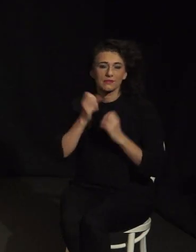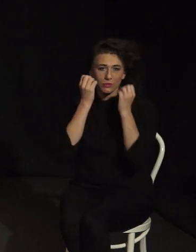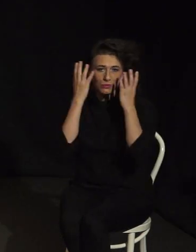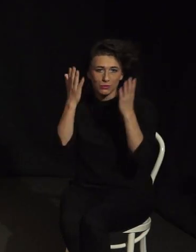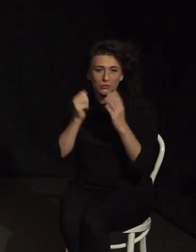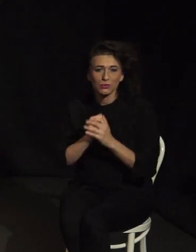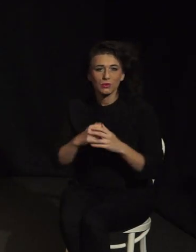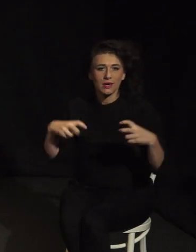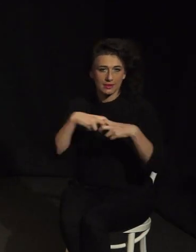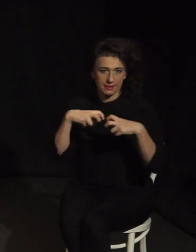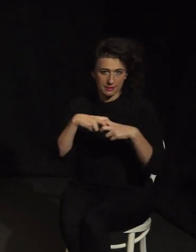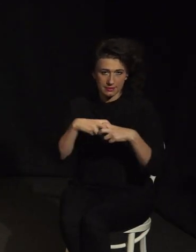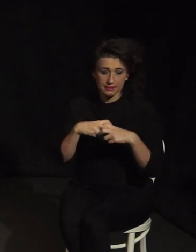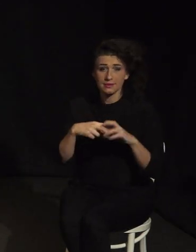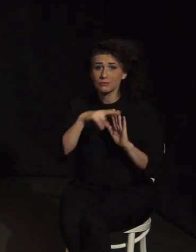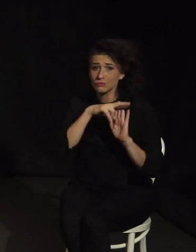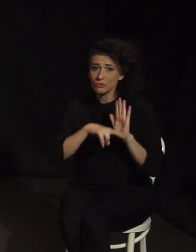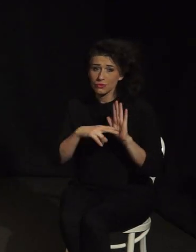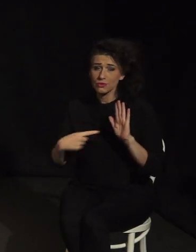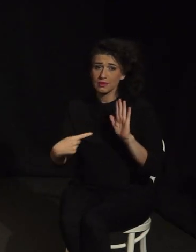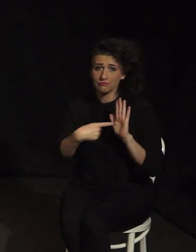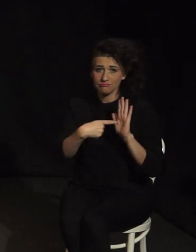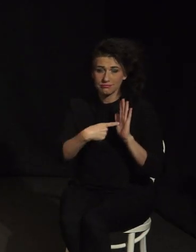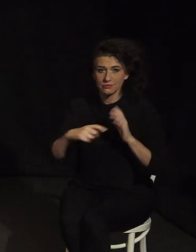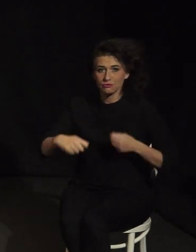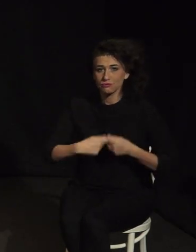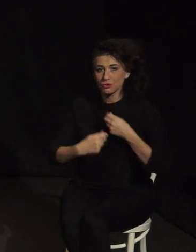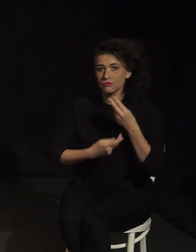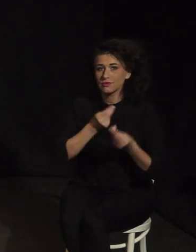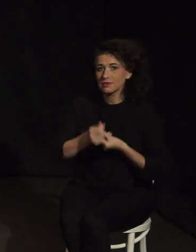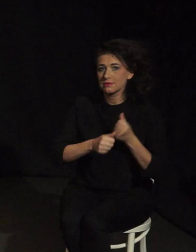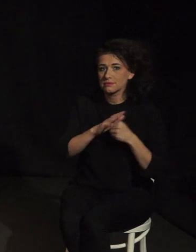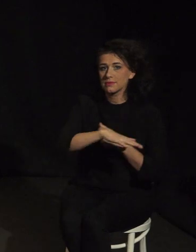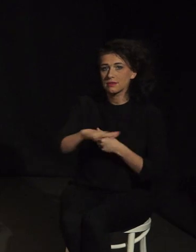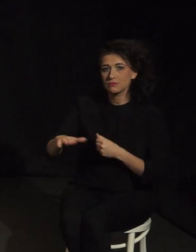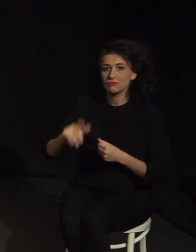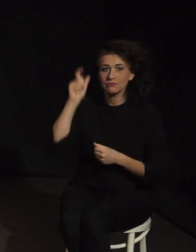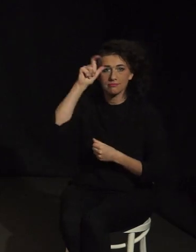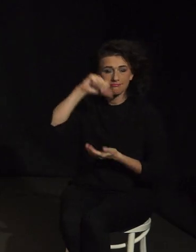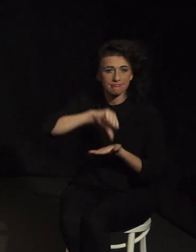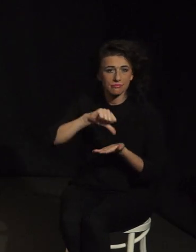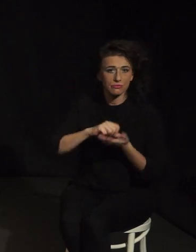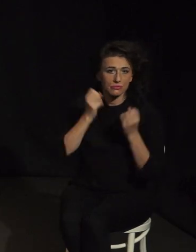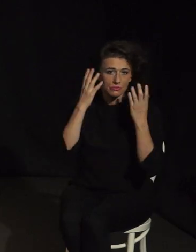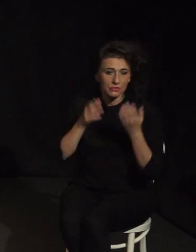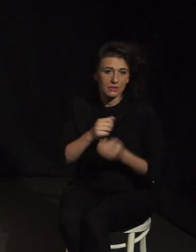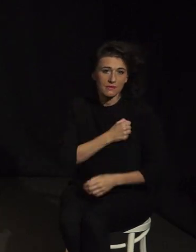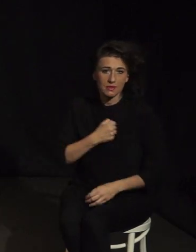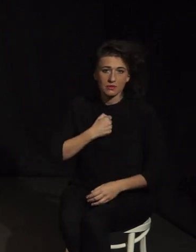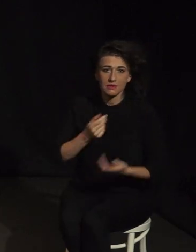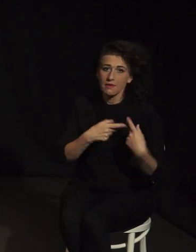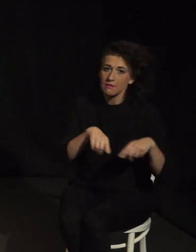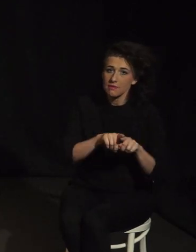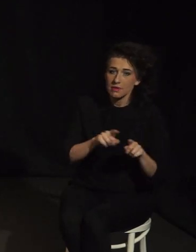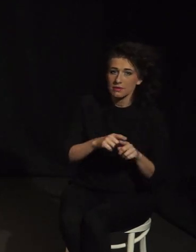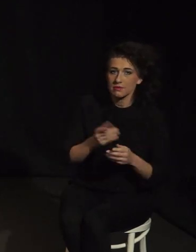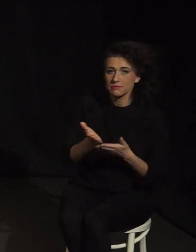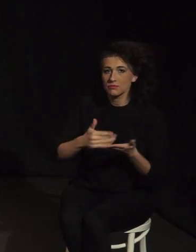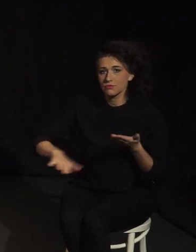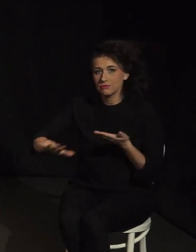co-financed by the National Centre for Culture in Warsaw and implemented by DDK Węglin.